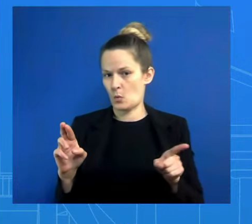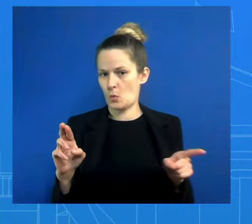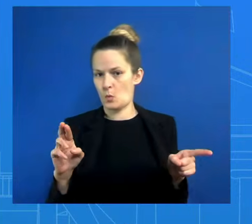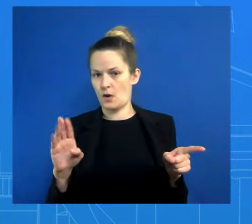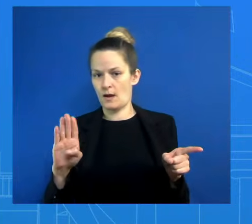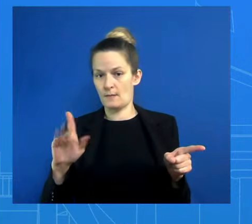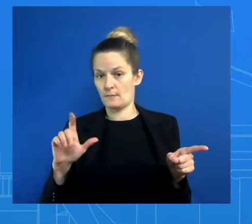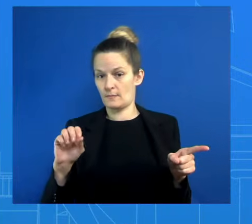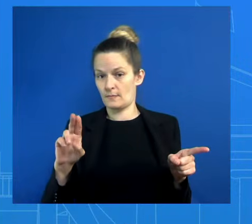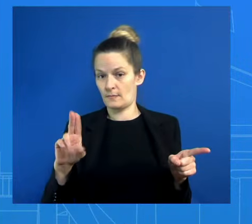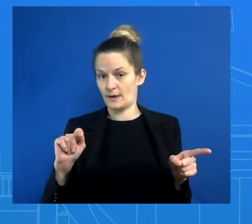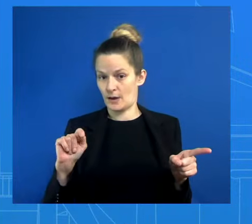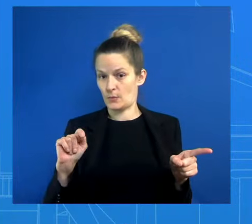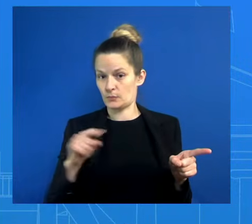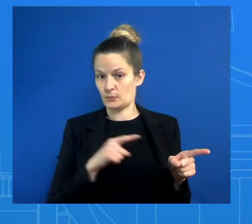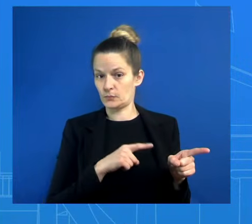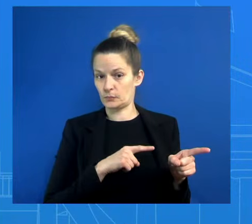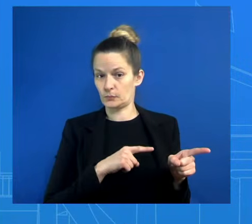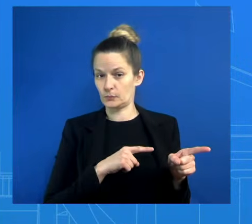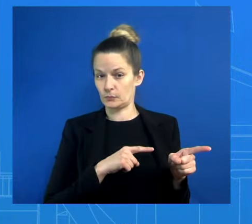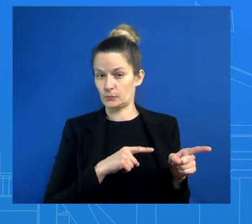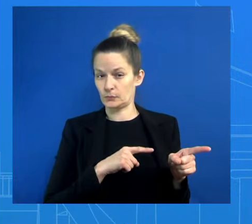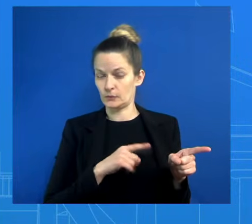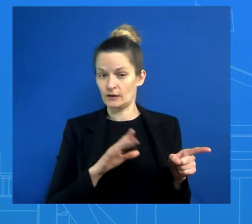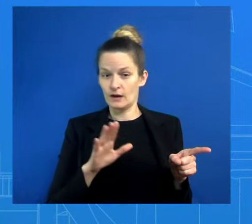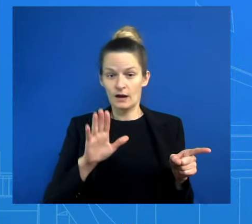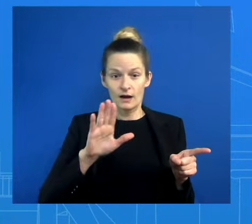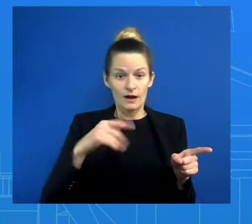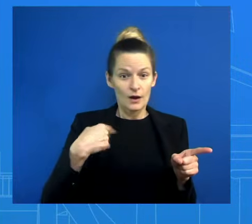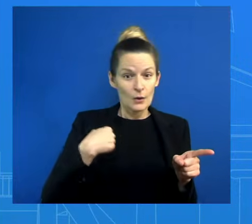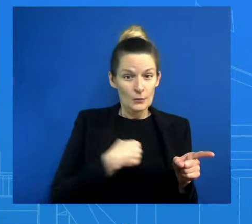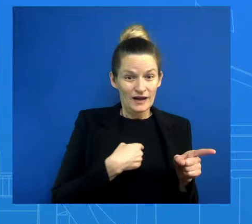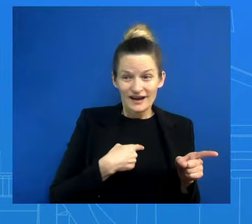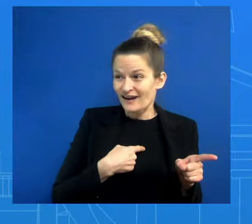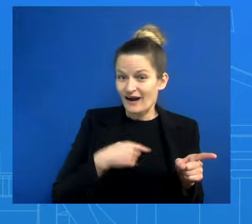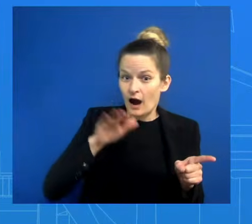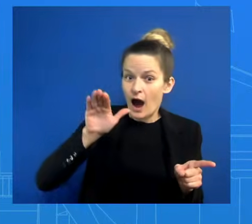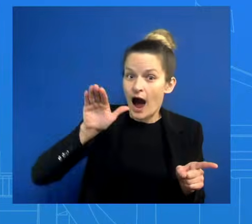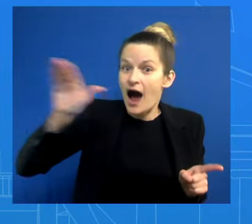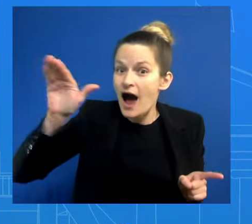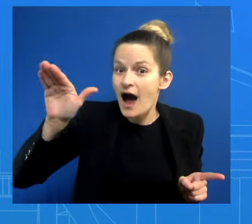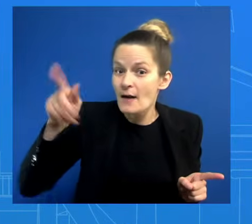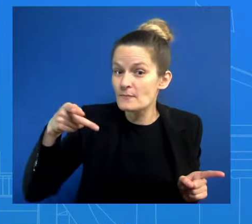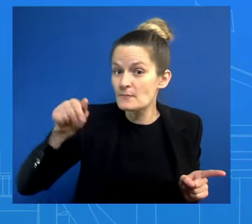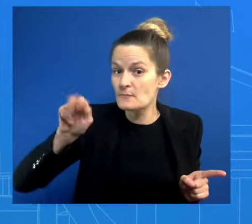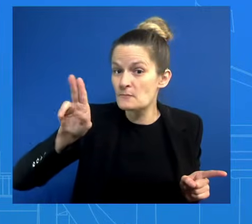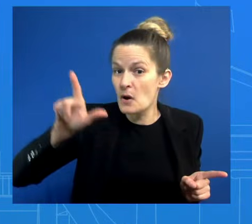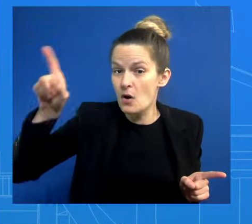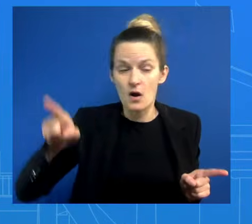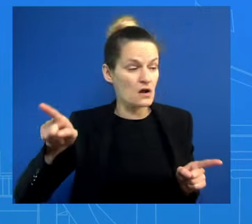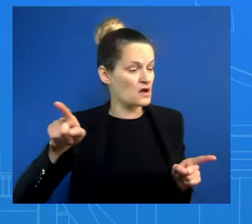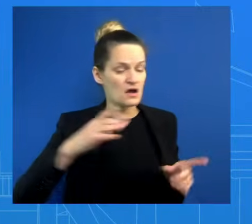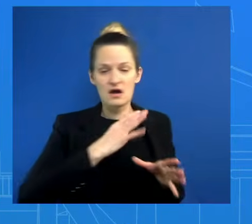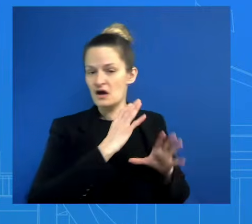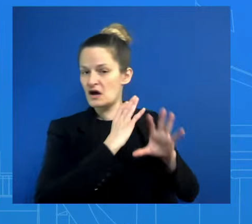They categorized him very differently -- and we've talked about that -- unfortunately, in an illegitimate -- illegitimate charges